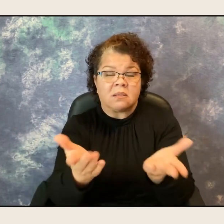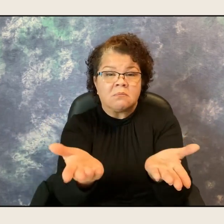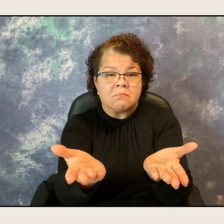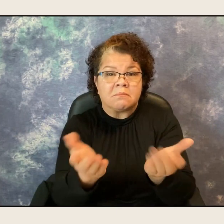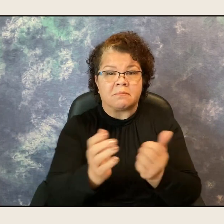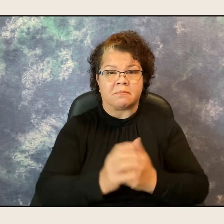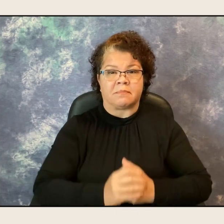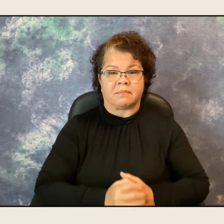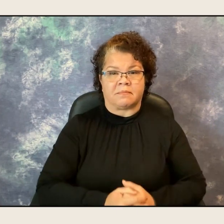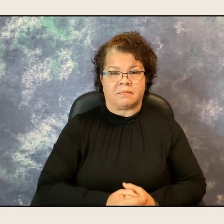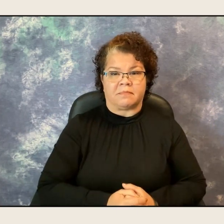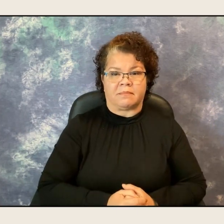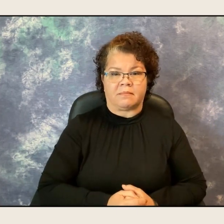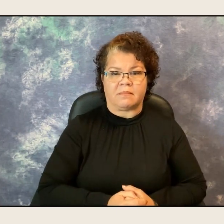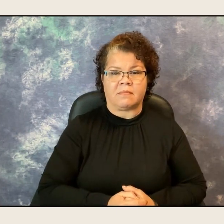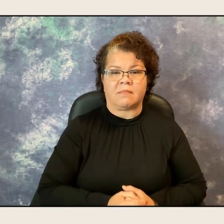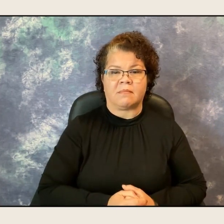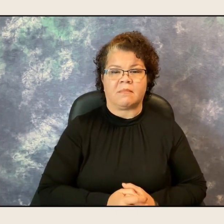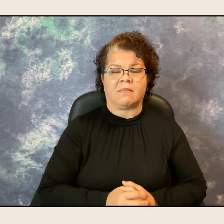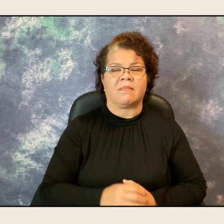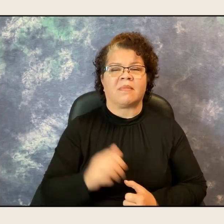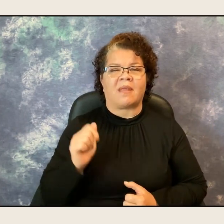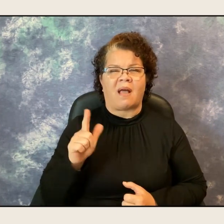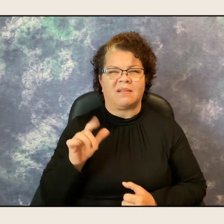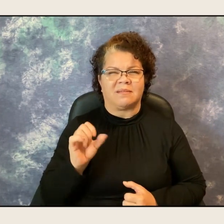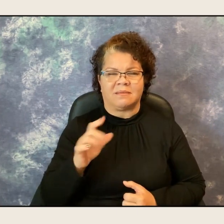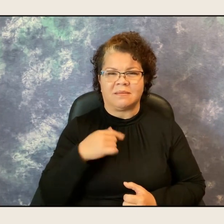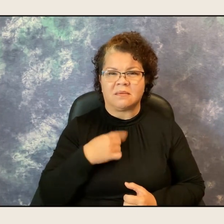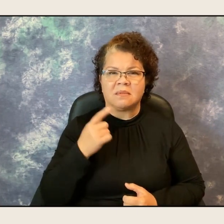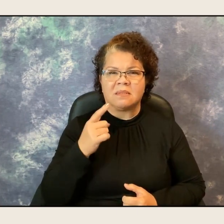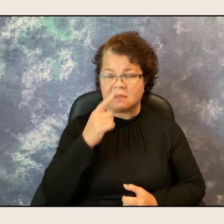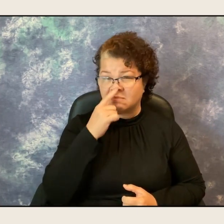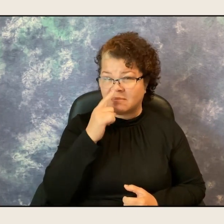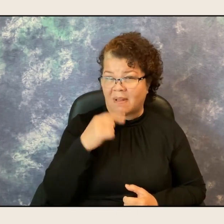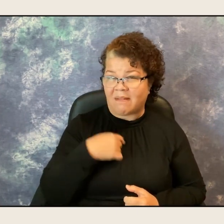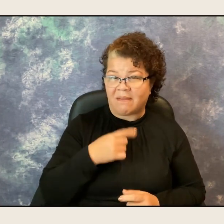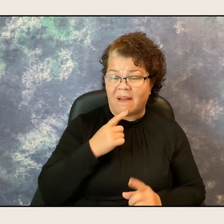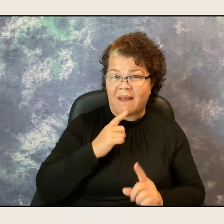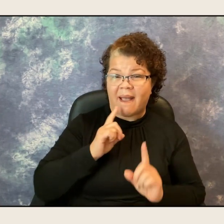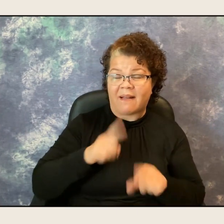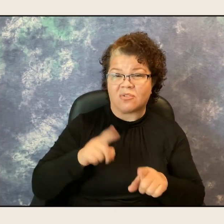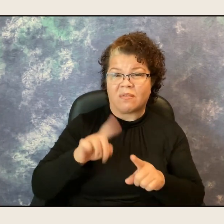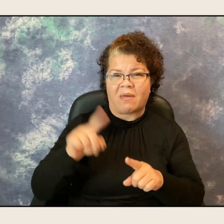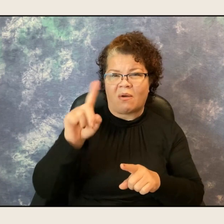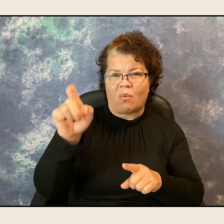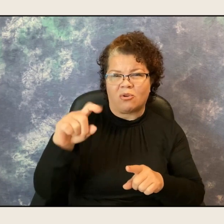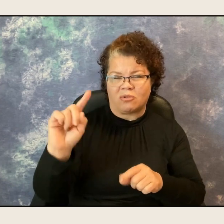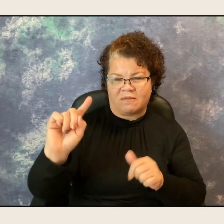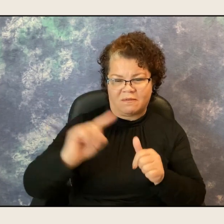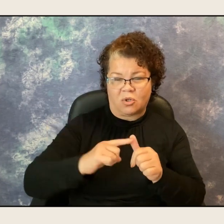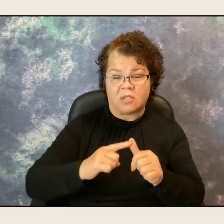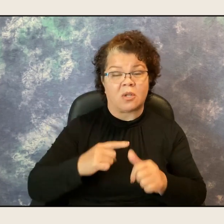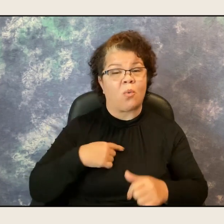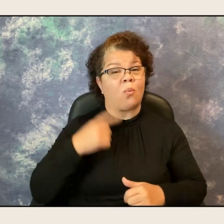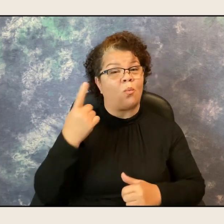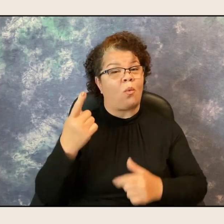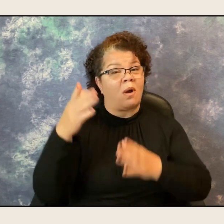If I may begin answering that question first, one person I've been really inspired by and want to name check